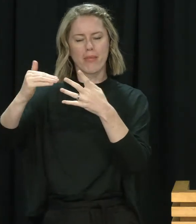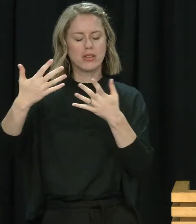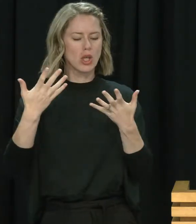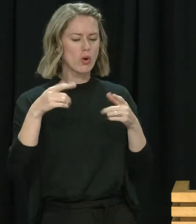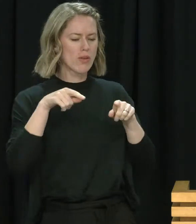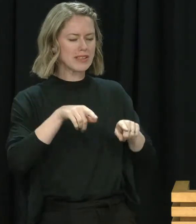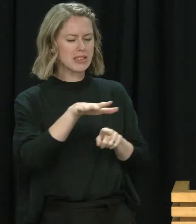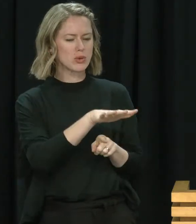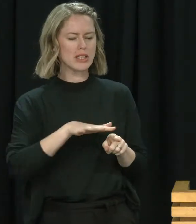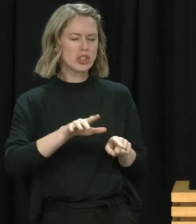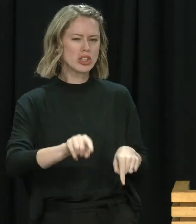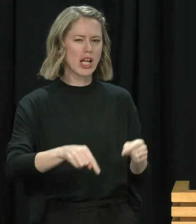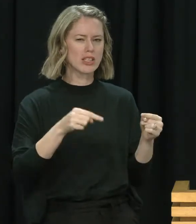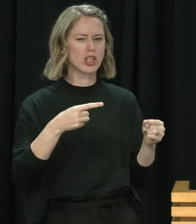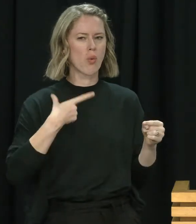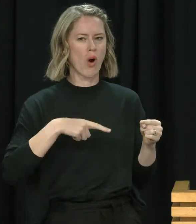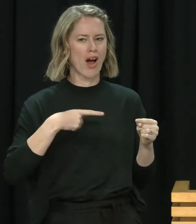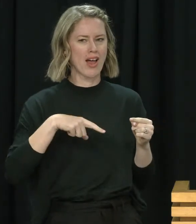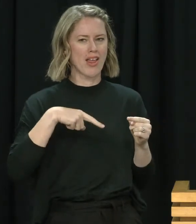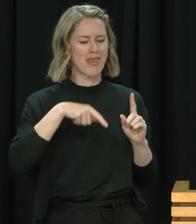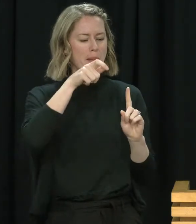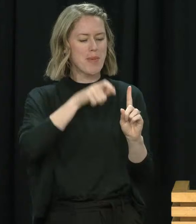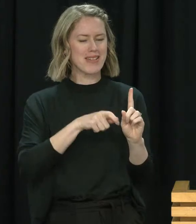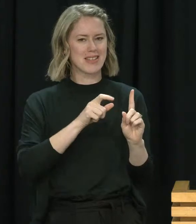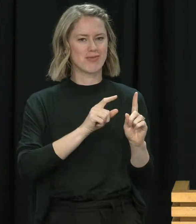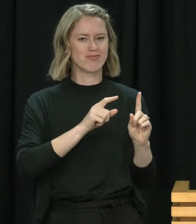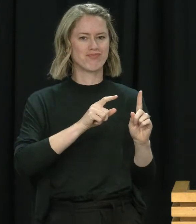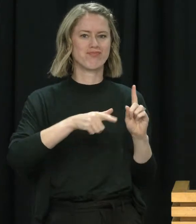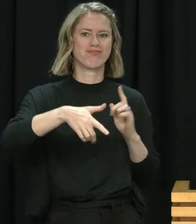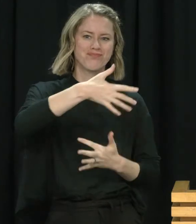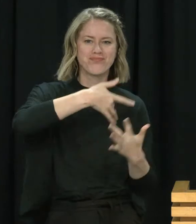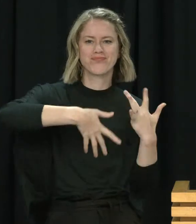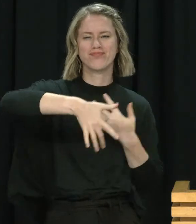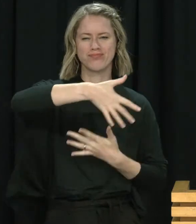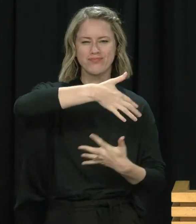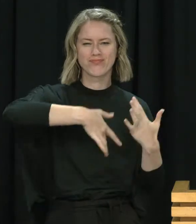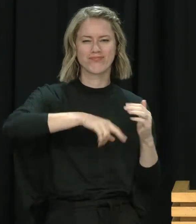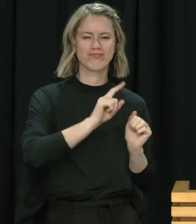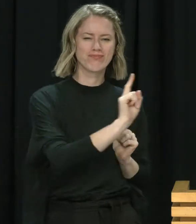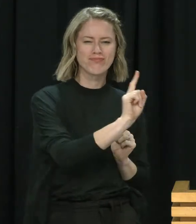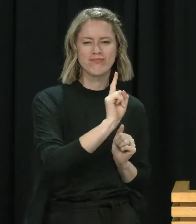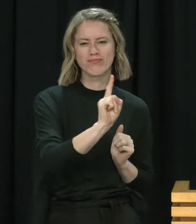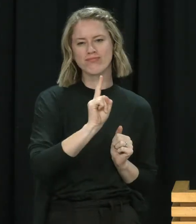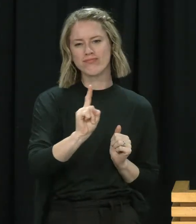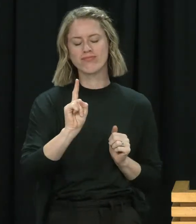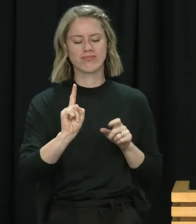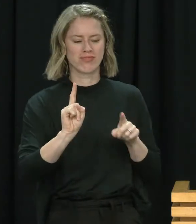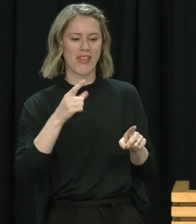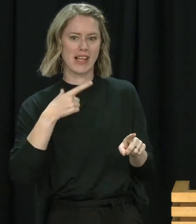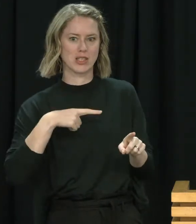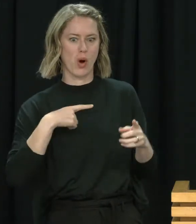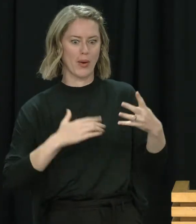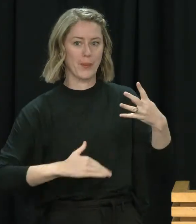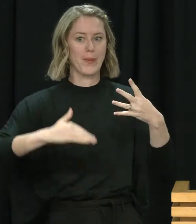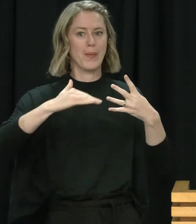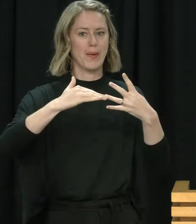we've had good contact tracing information. This was a